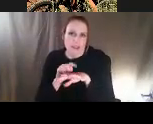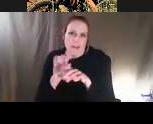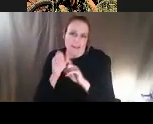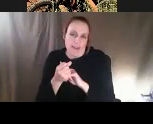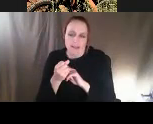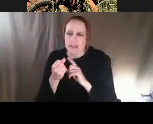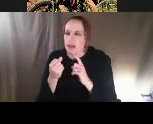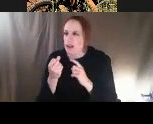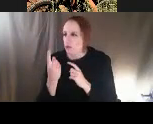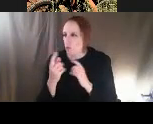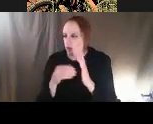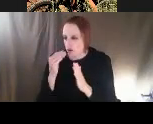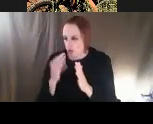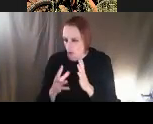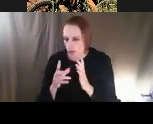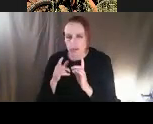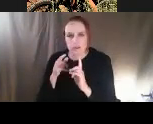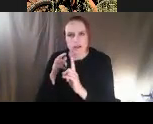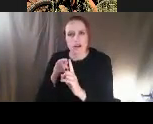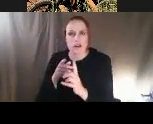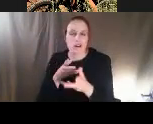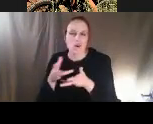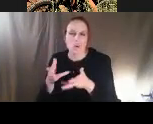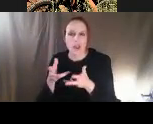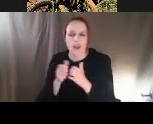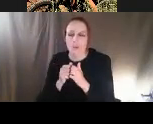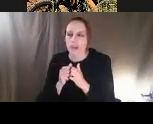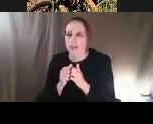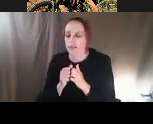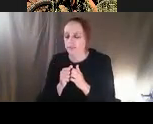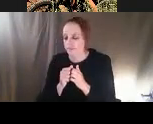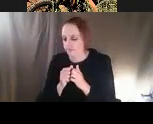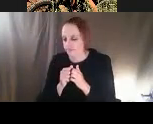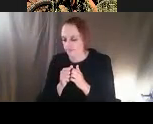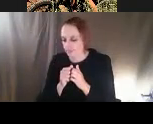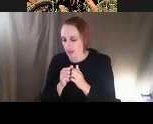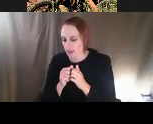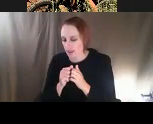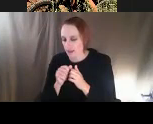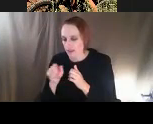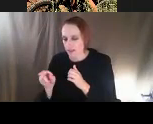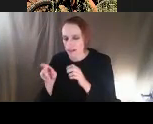an individual, probably forget where the person's from but living with borderline personality disorder.